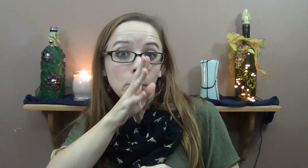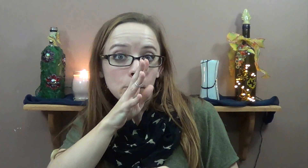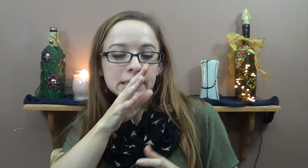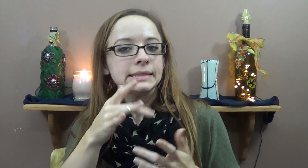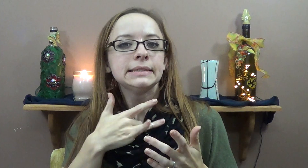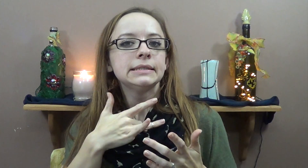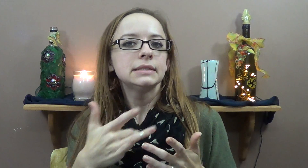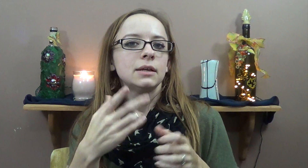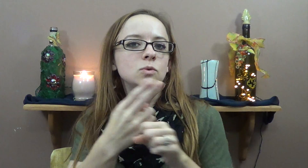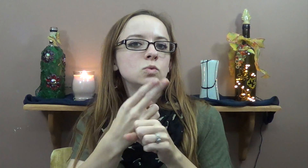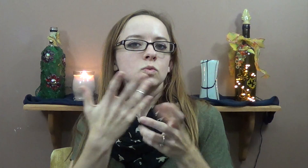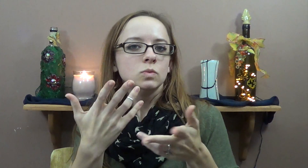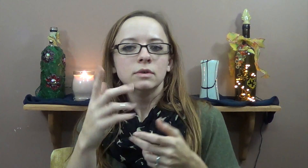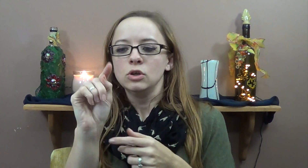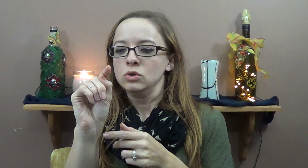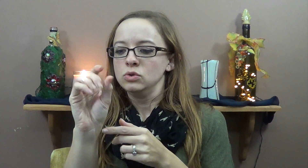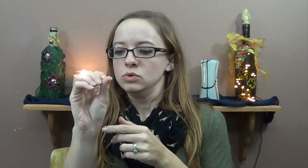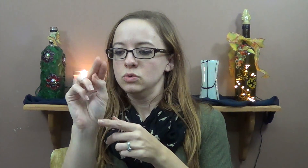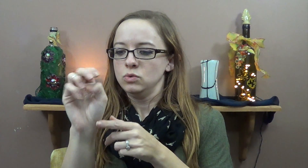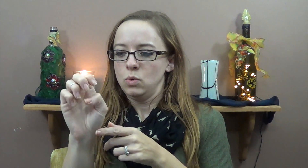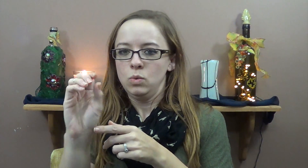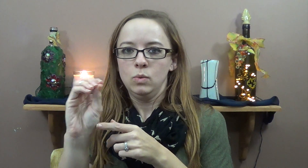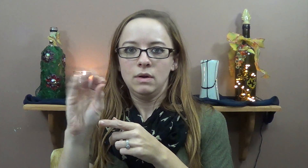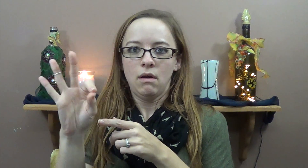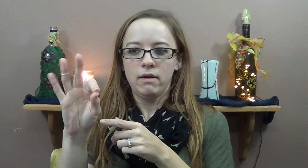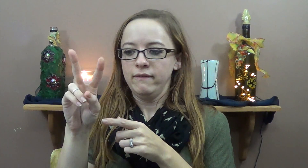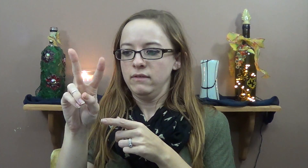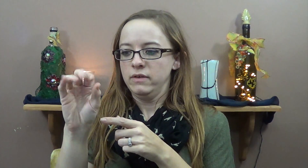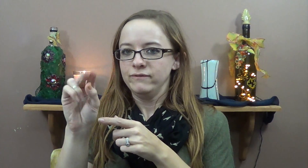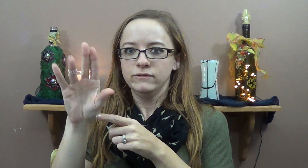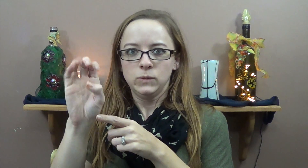or any other spoken langauge, you tend to use